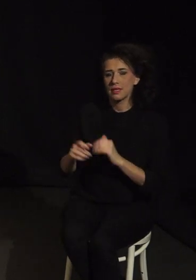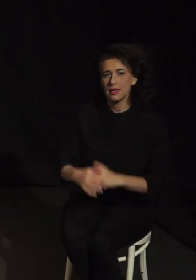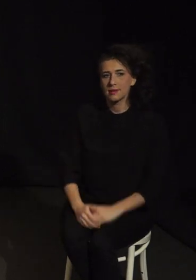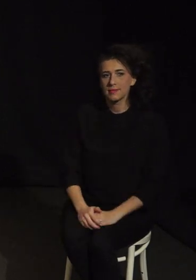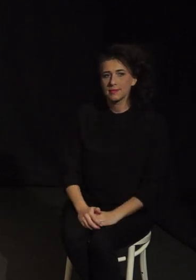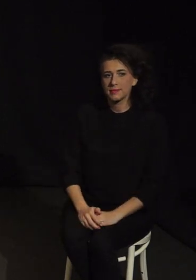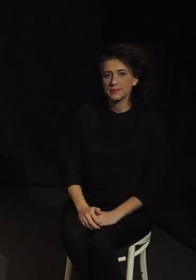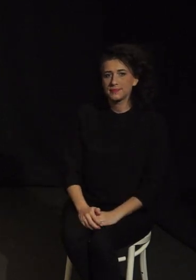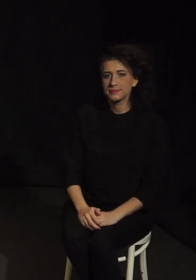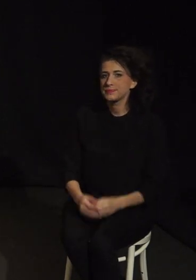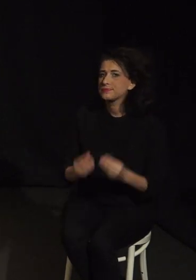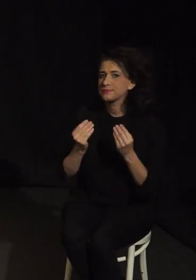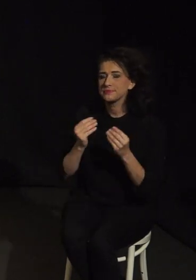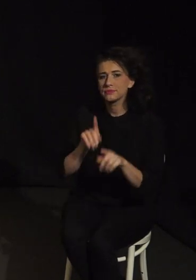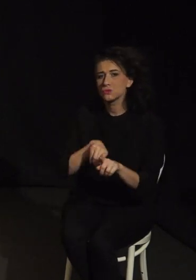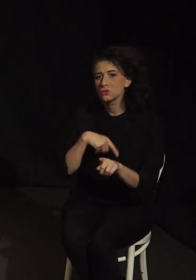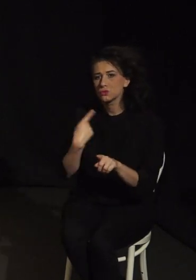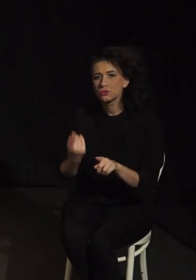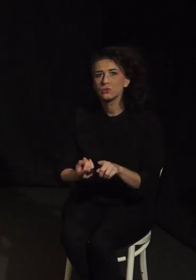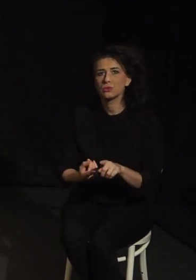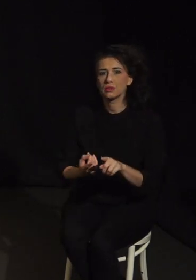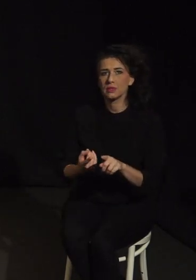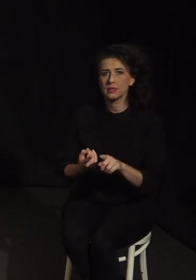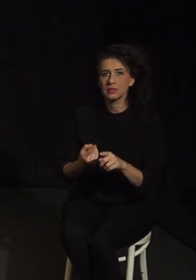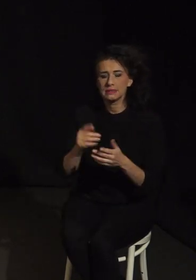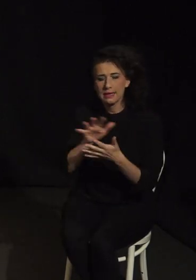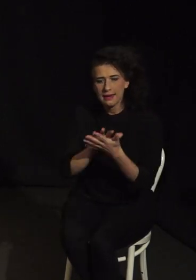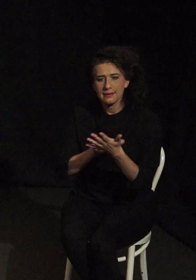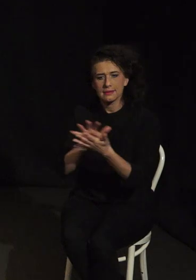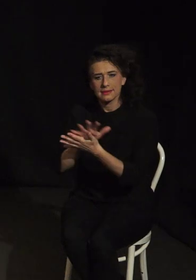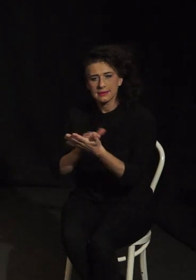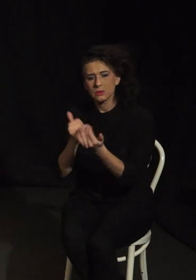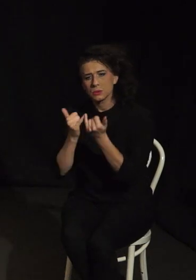to deal with this monodrama for so long in various ways,